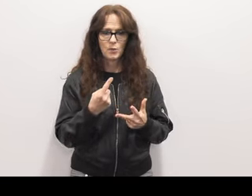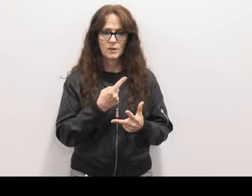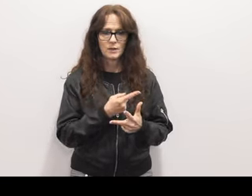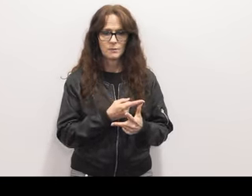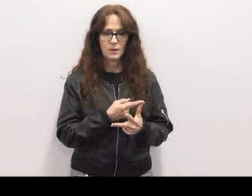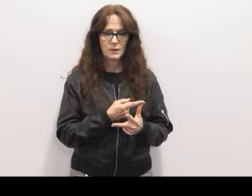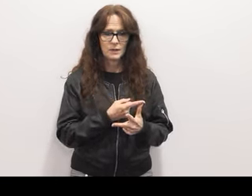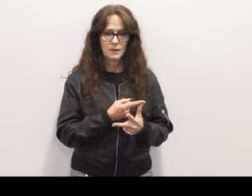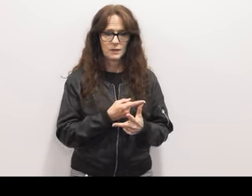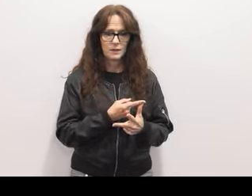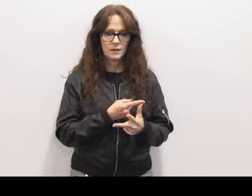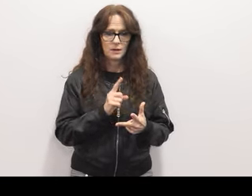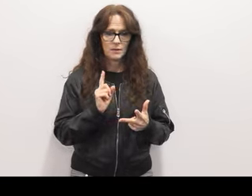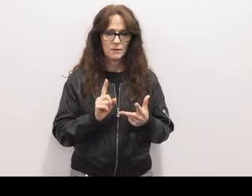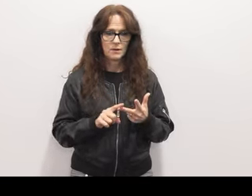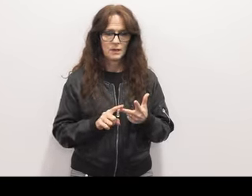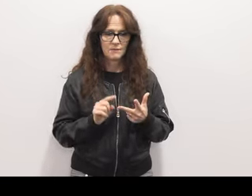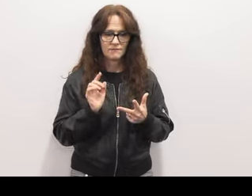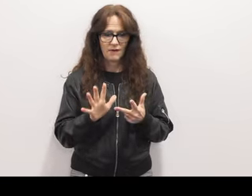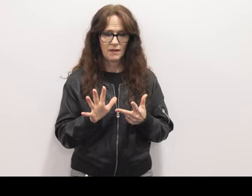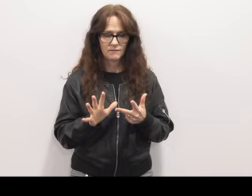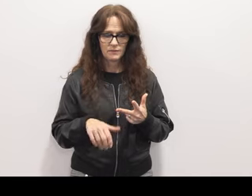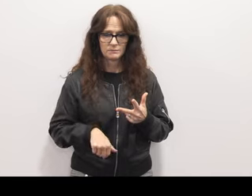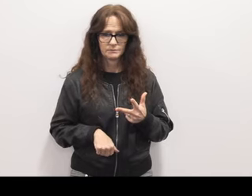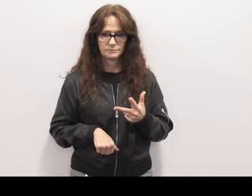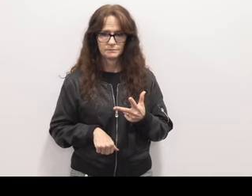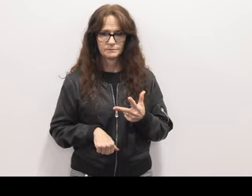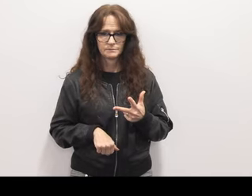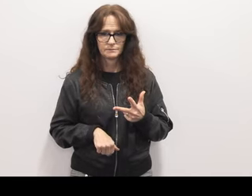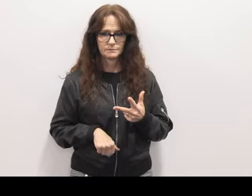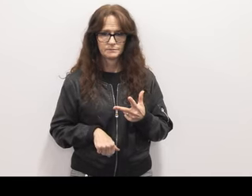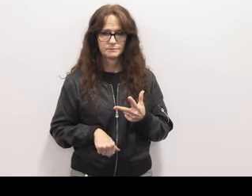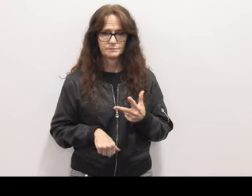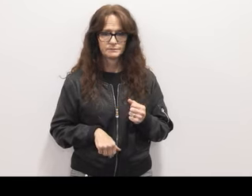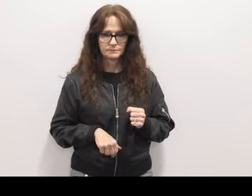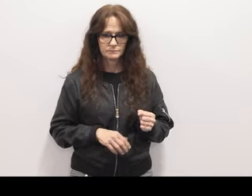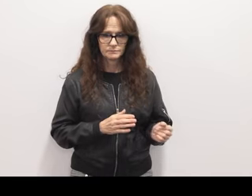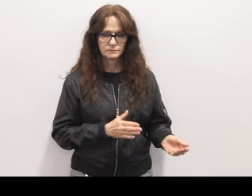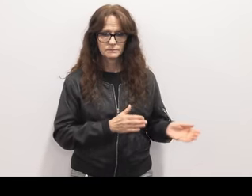if we voted for goal five. [Diana Craighead] Okay. Okay.